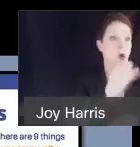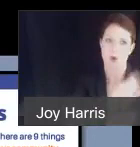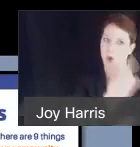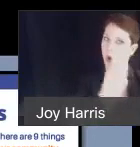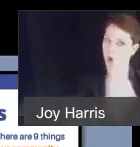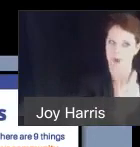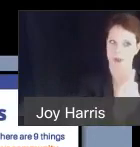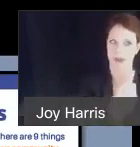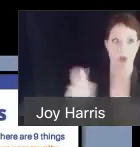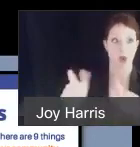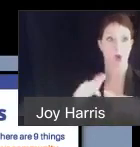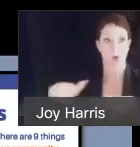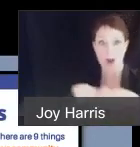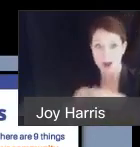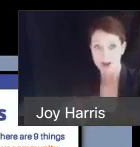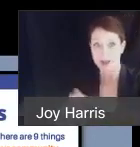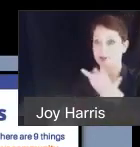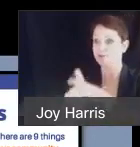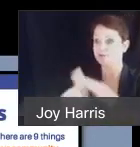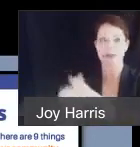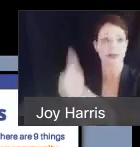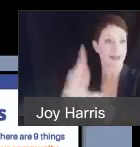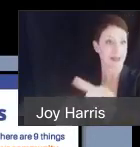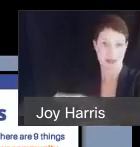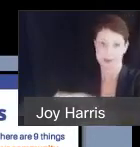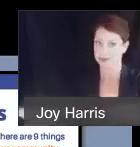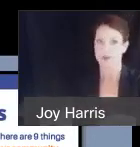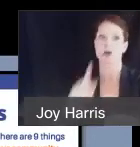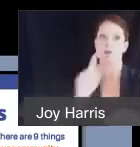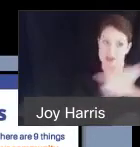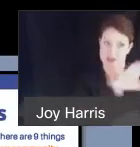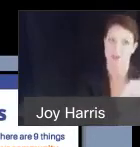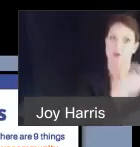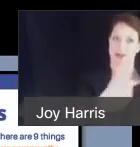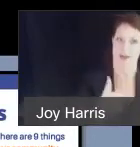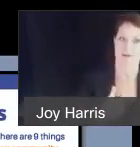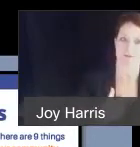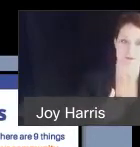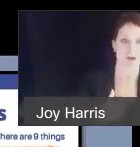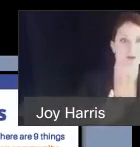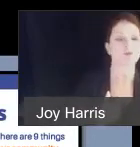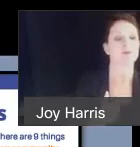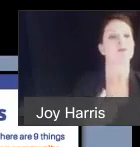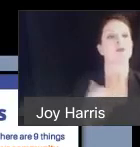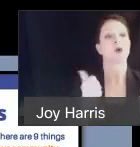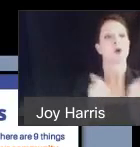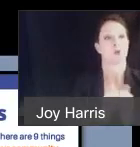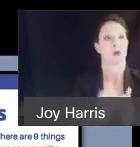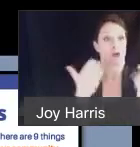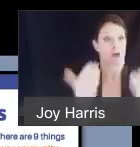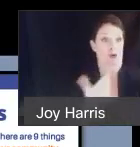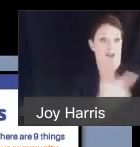No walk-up registration will be accepted. With our current supply of vaccine, we plan to vaccinate at